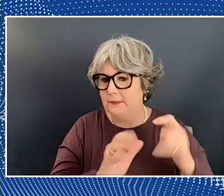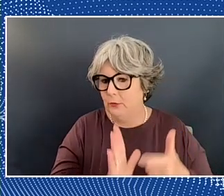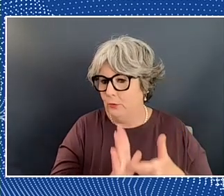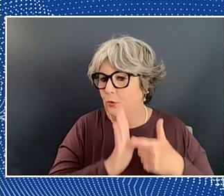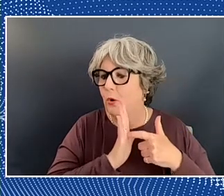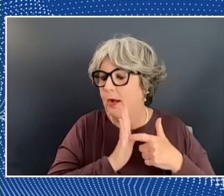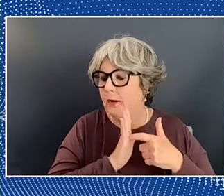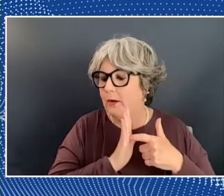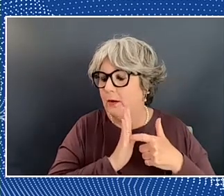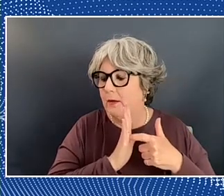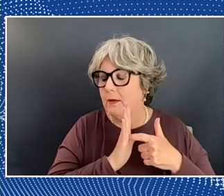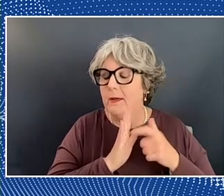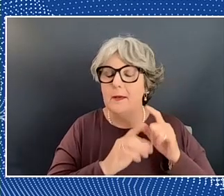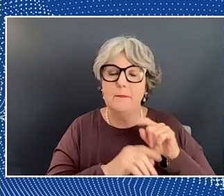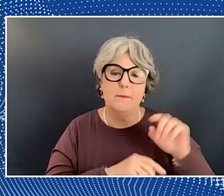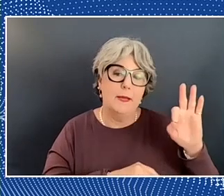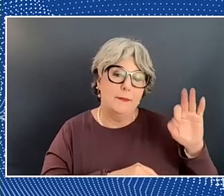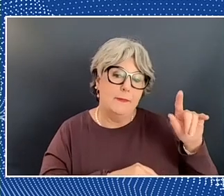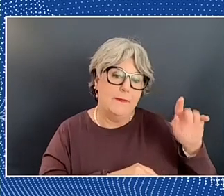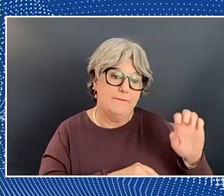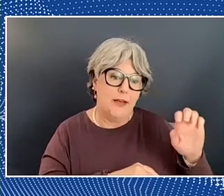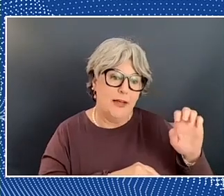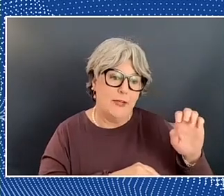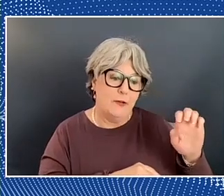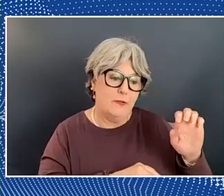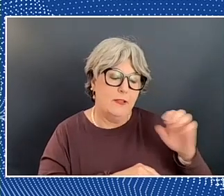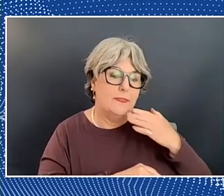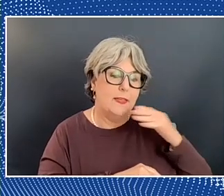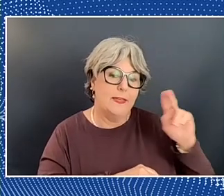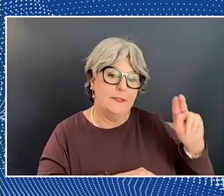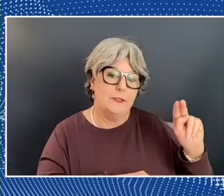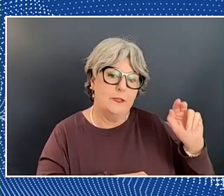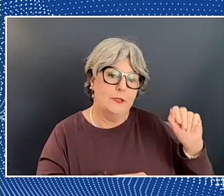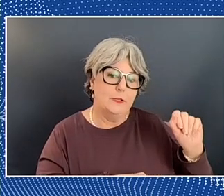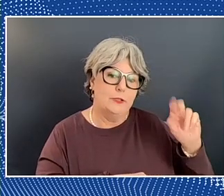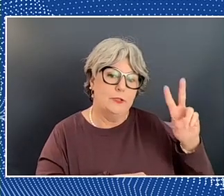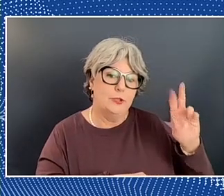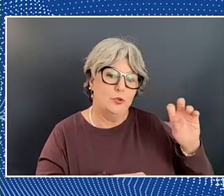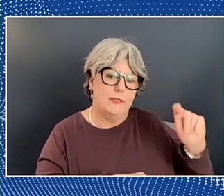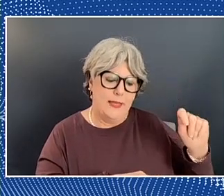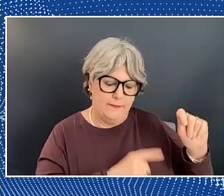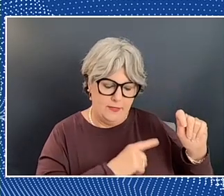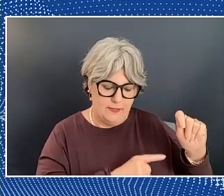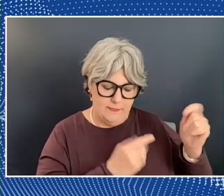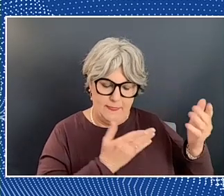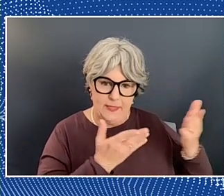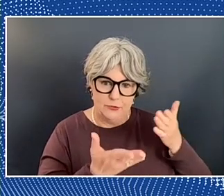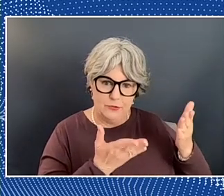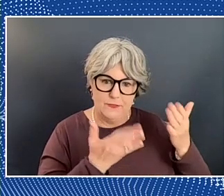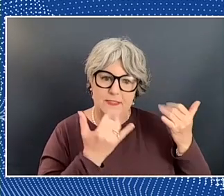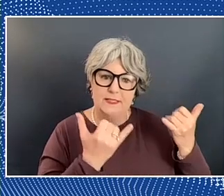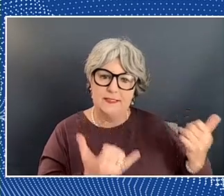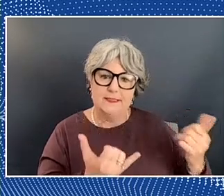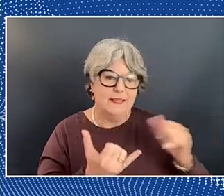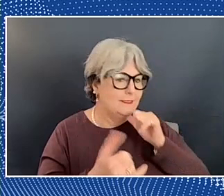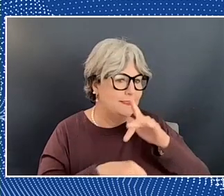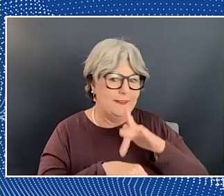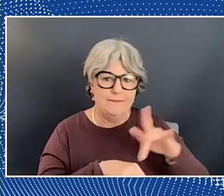my file, thanks to Navient, shows a bankruptcy status and that servicer, Navient, is not available to fix it.